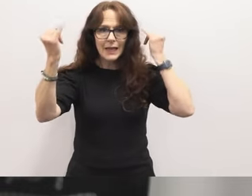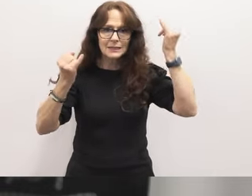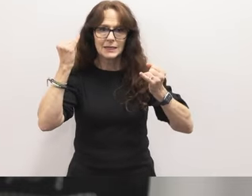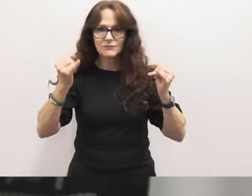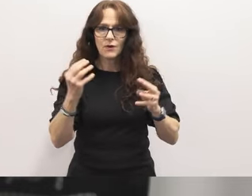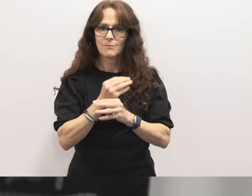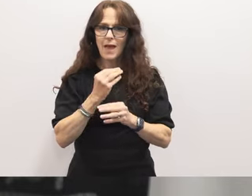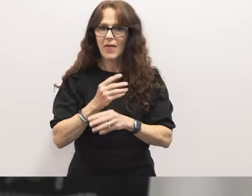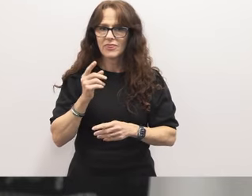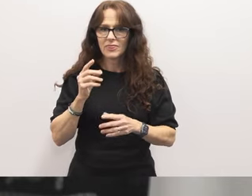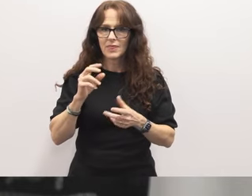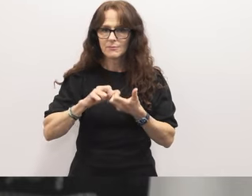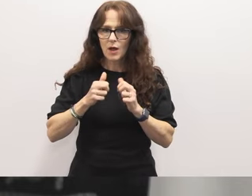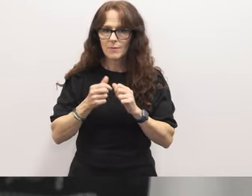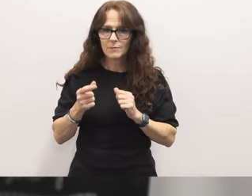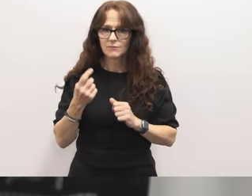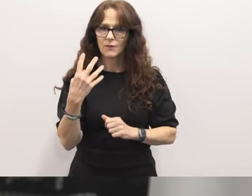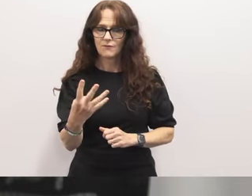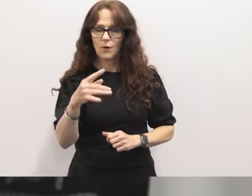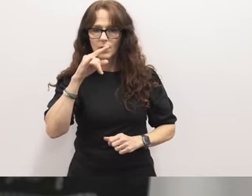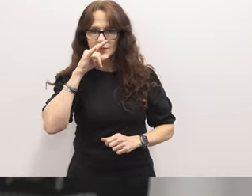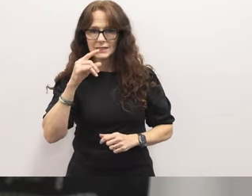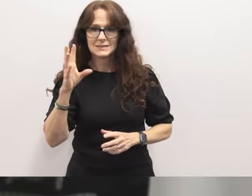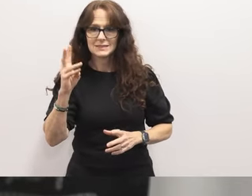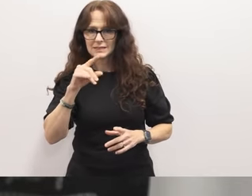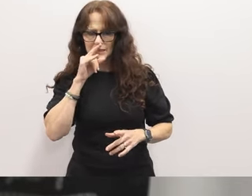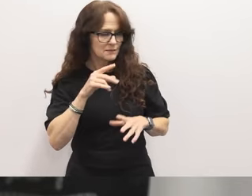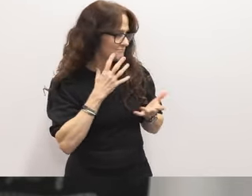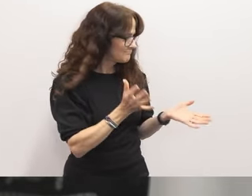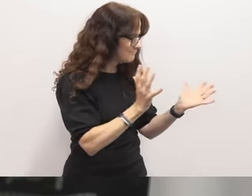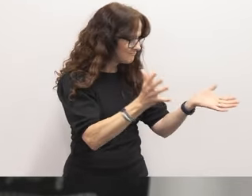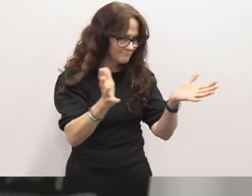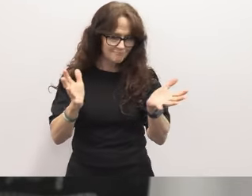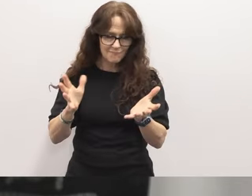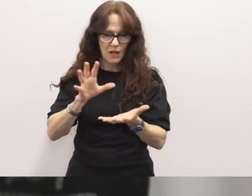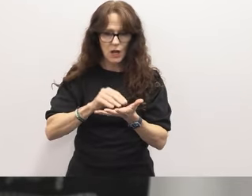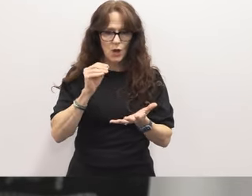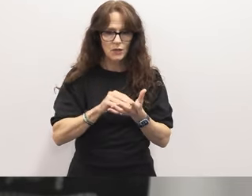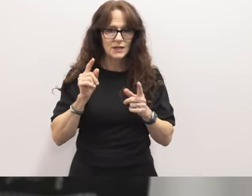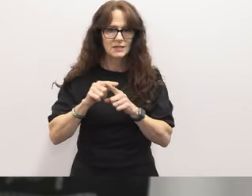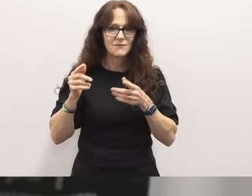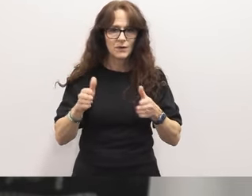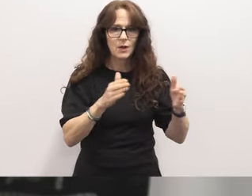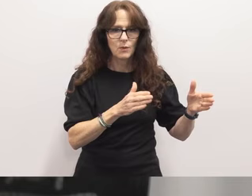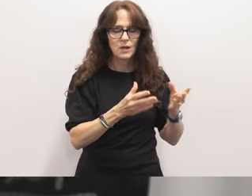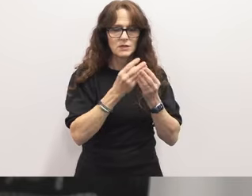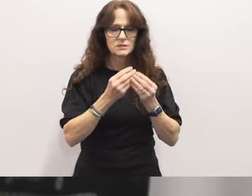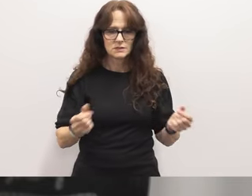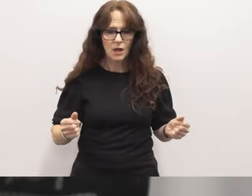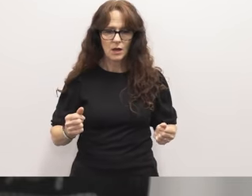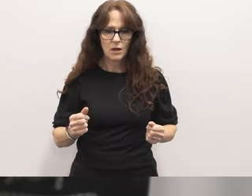then you have four kids or six kids talking and learning about different ways to solve a problem